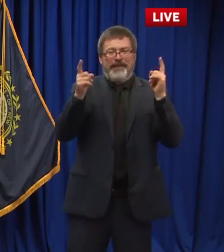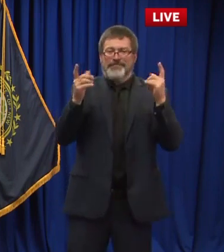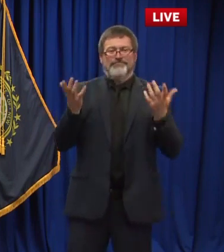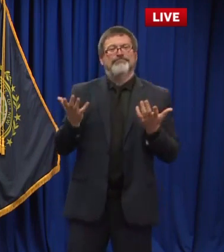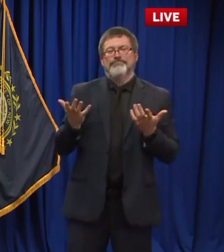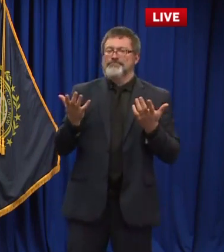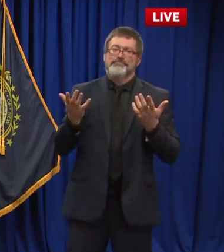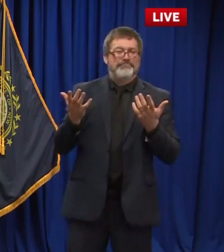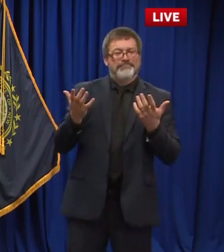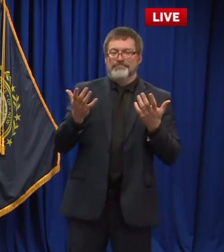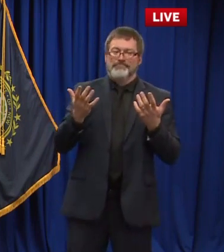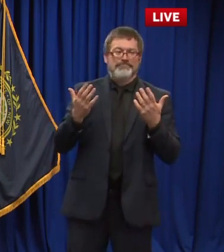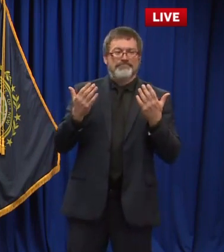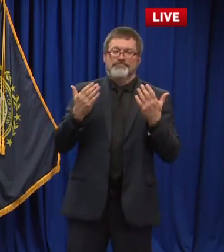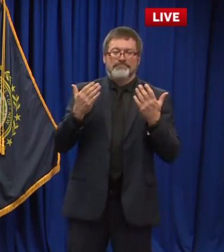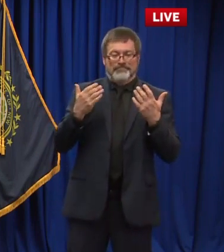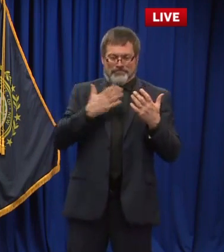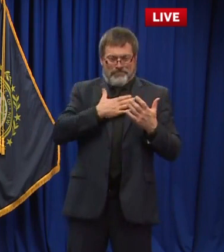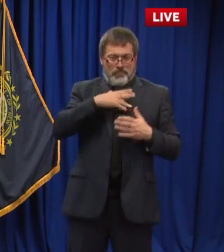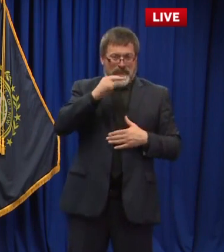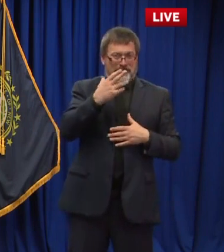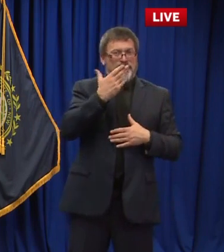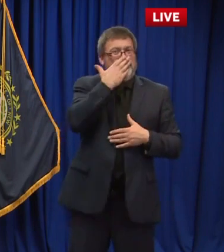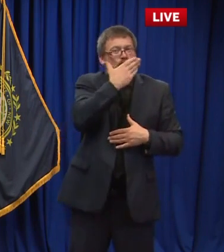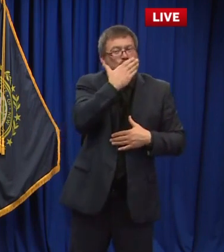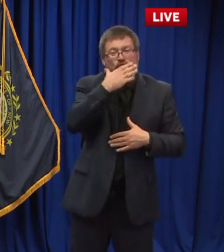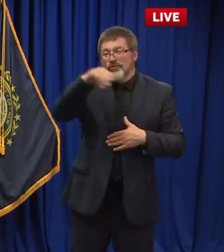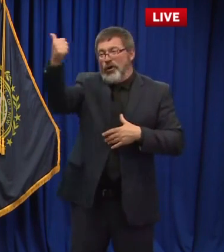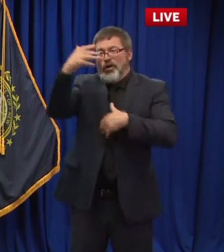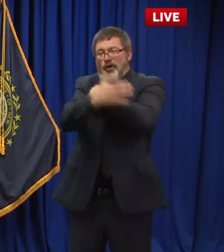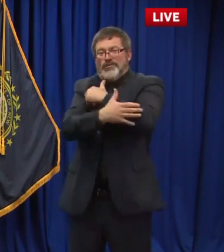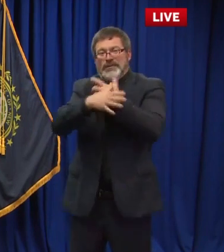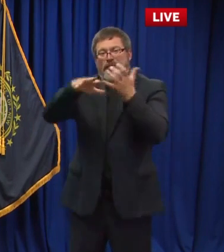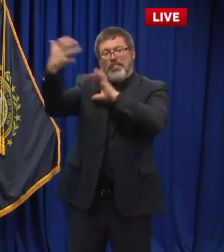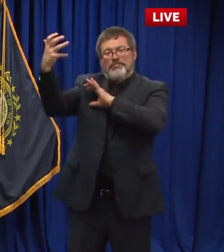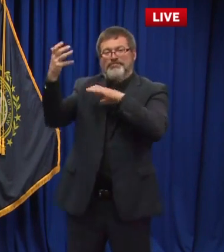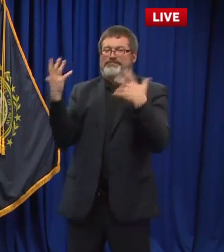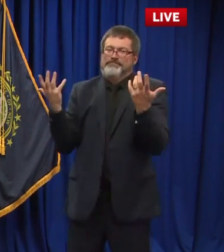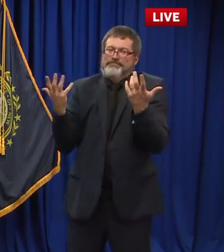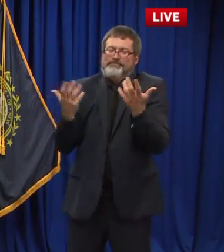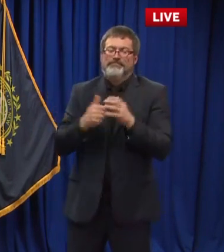THEY ARE HAVING DIFFICULTY WITH THEIR NUMBERS AND OTHE PARTS OF THE COUNTRY.